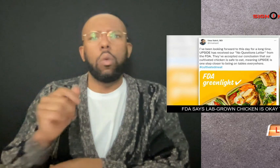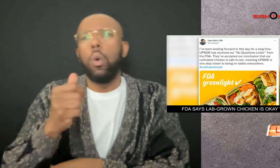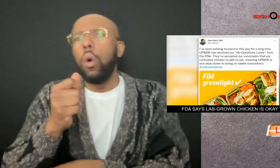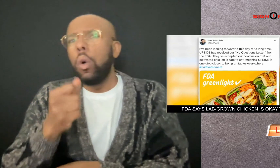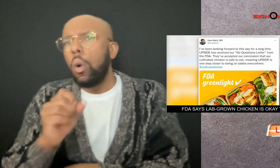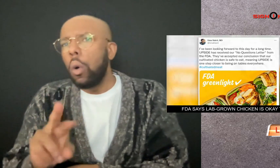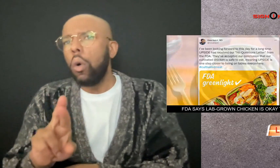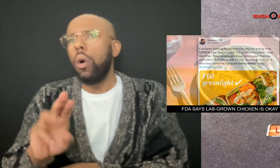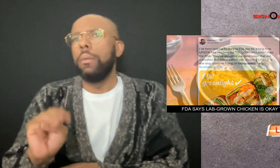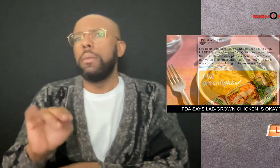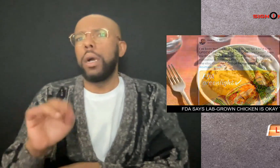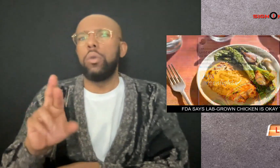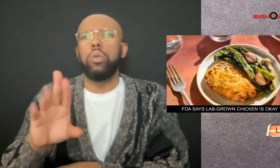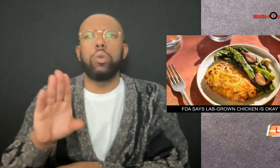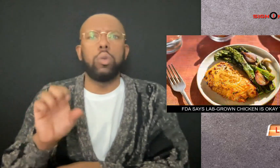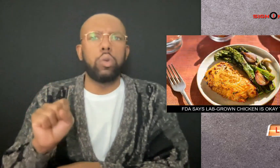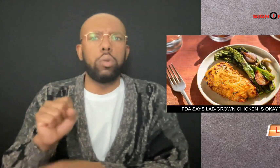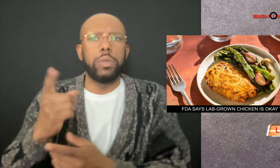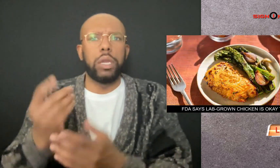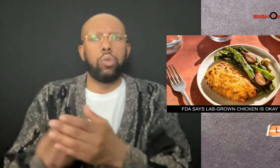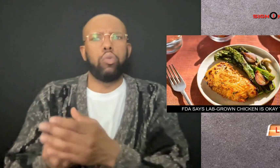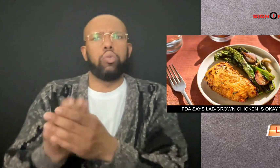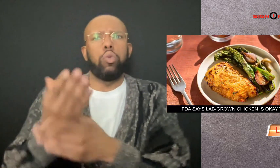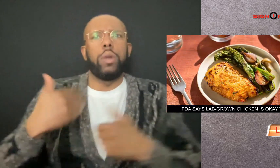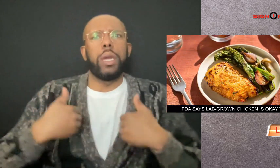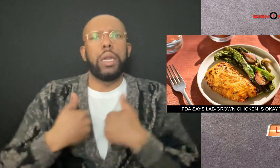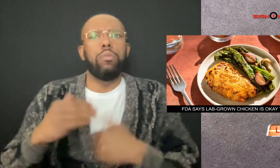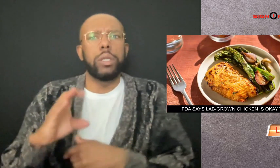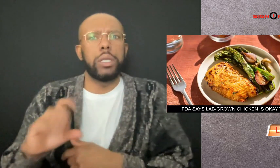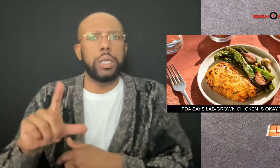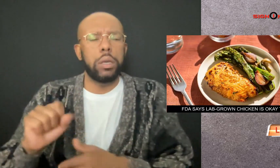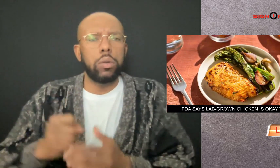but instead of growing yeast or microbes they grow animal cells